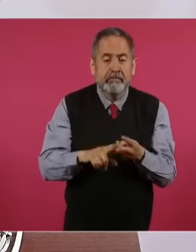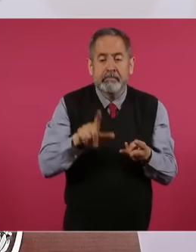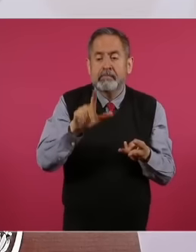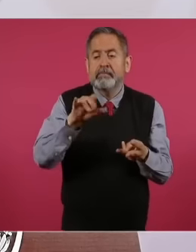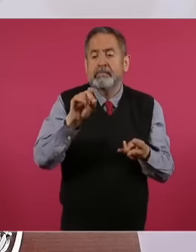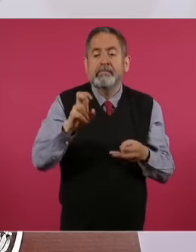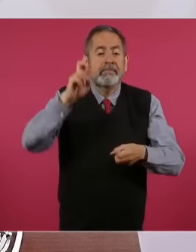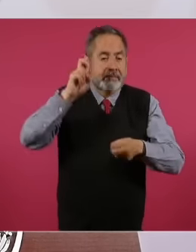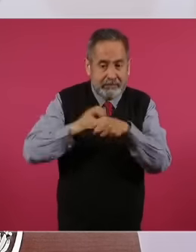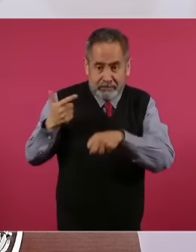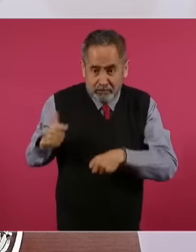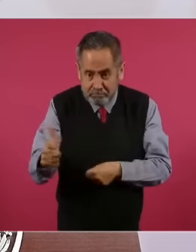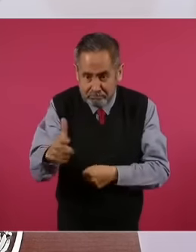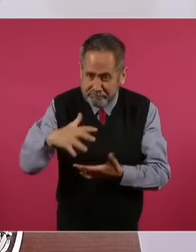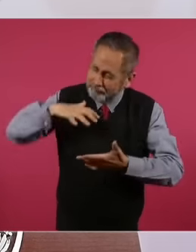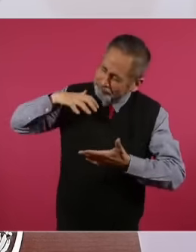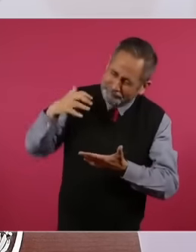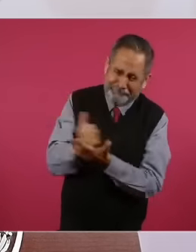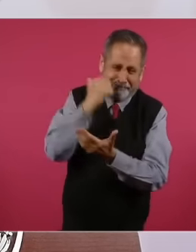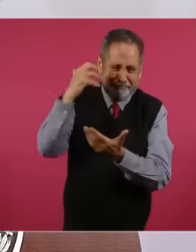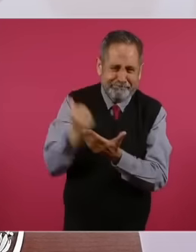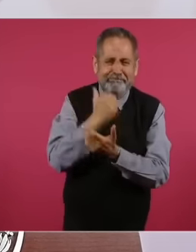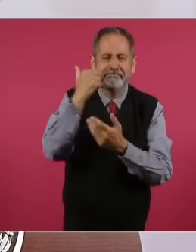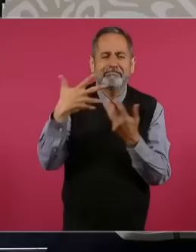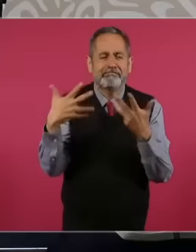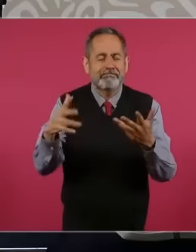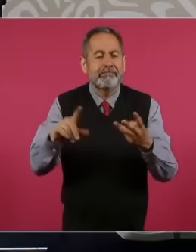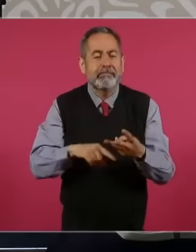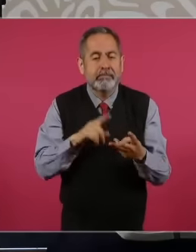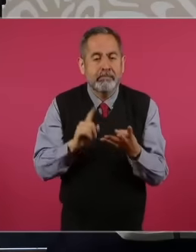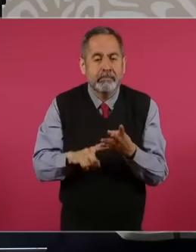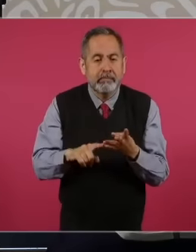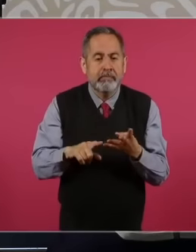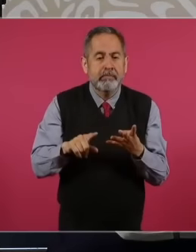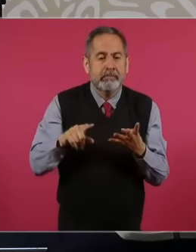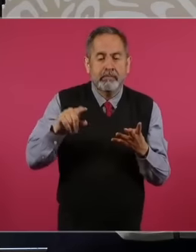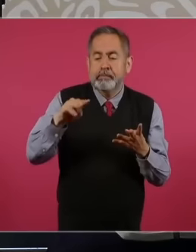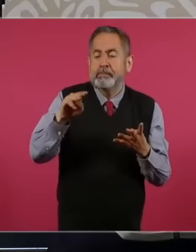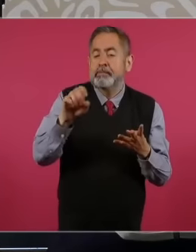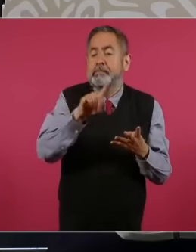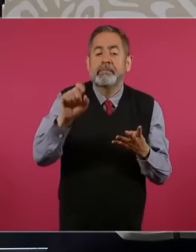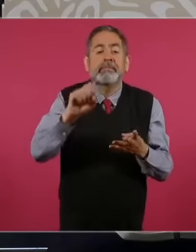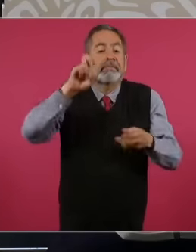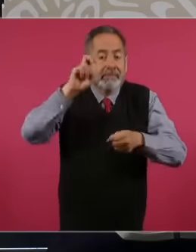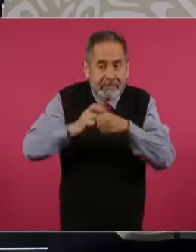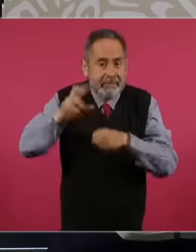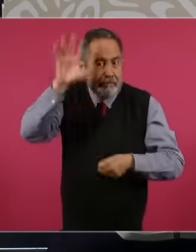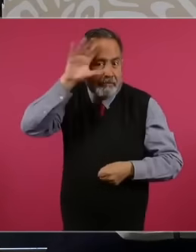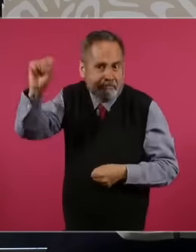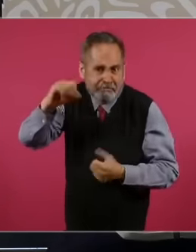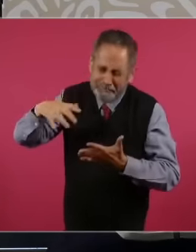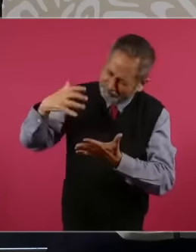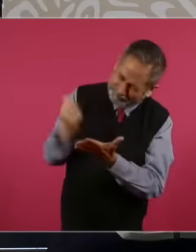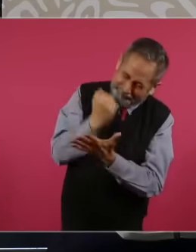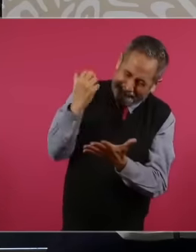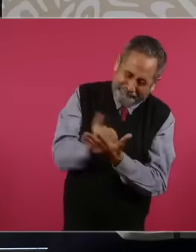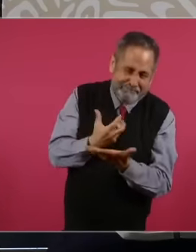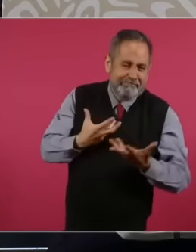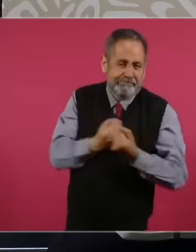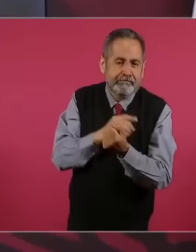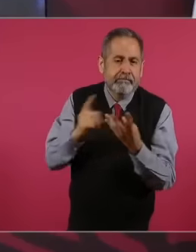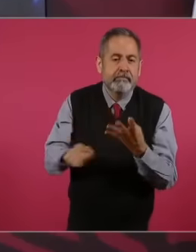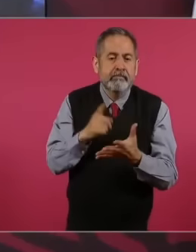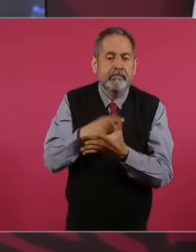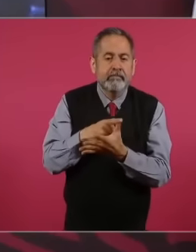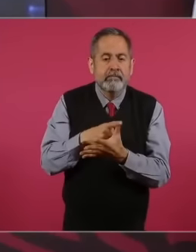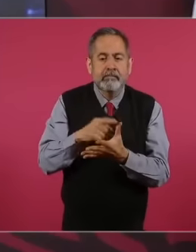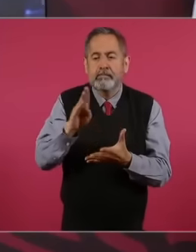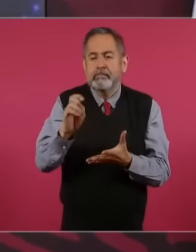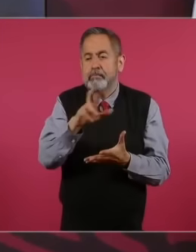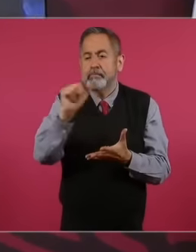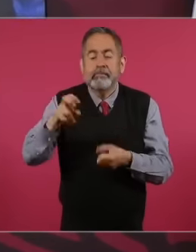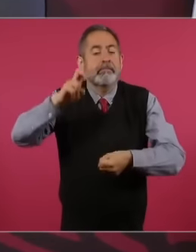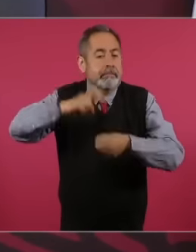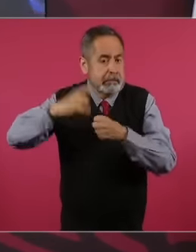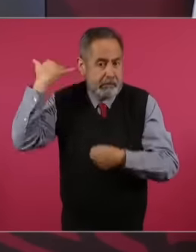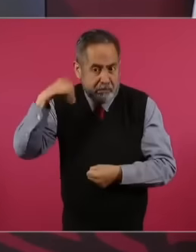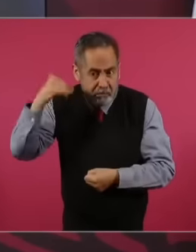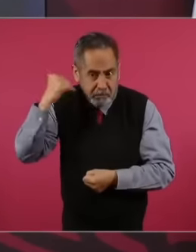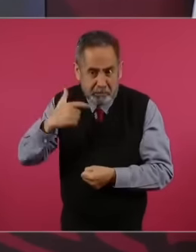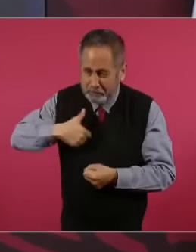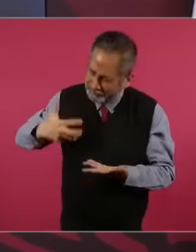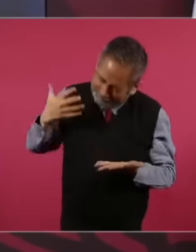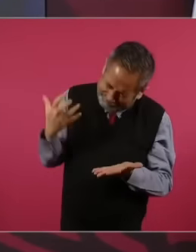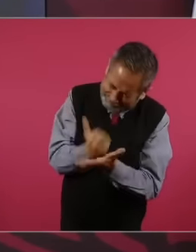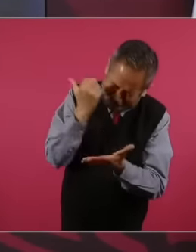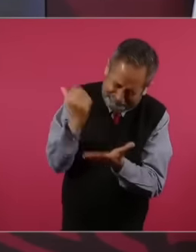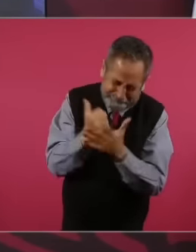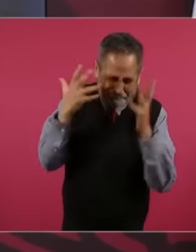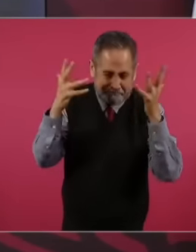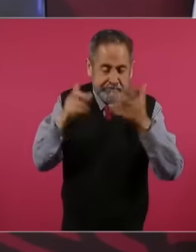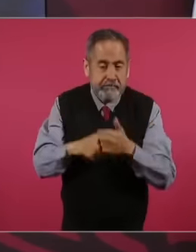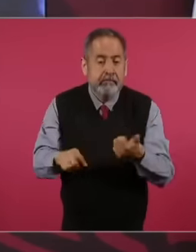Guanajuato of luy mesa in Morelos